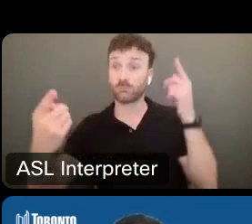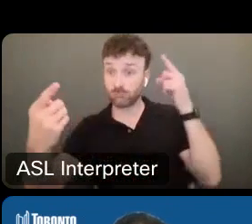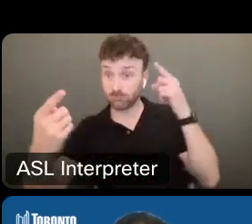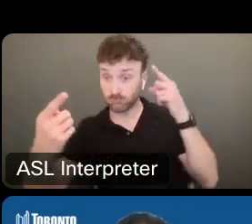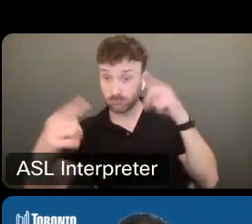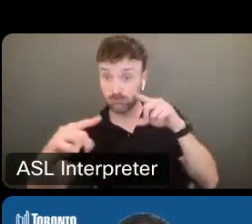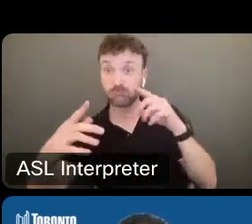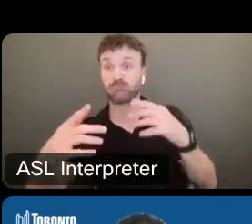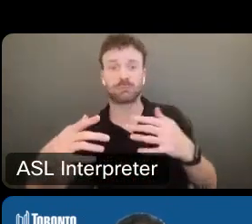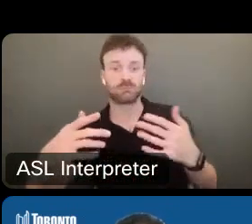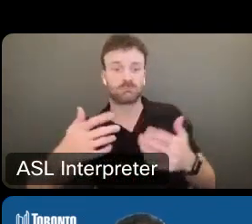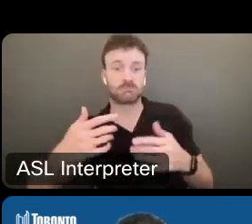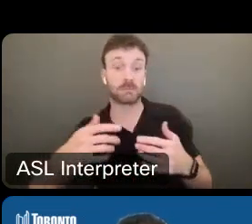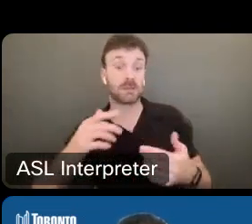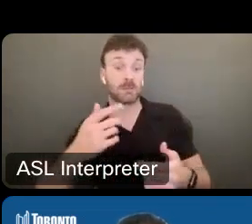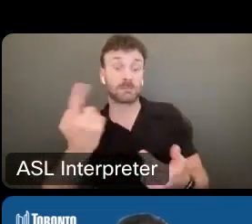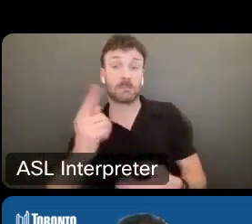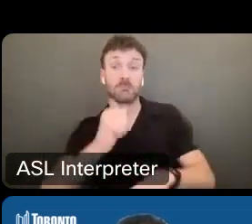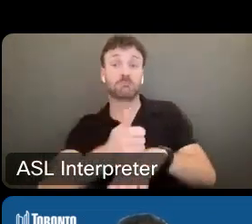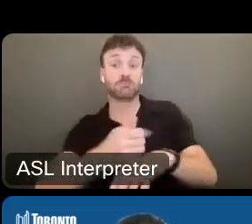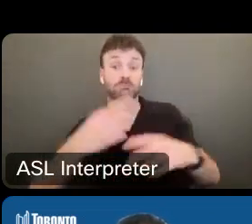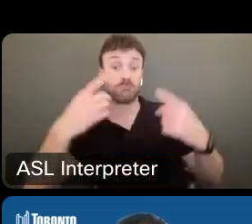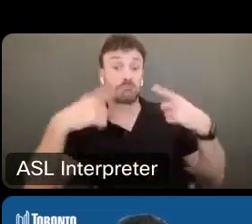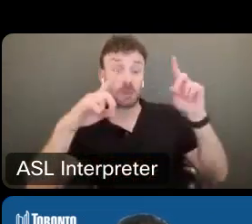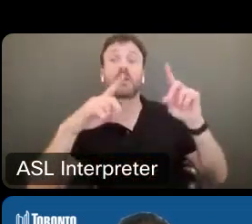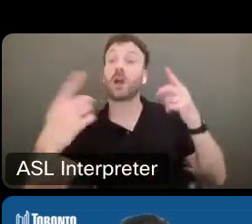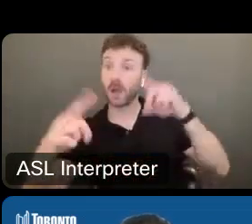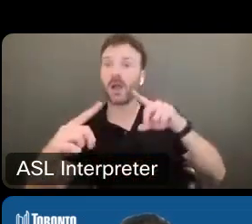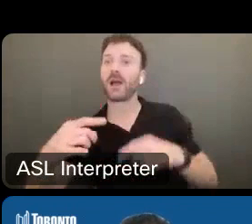particular things, then you're really going to start to see us aggressively move forward